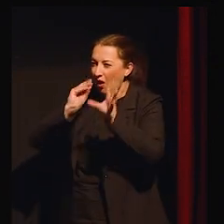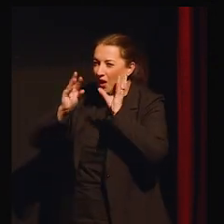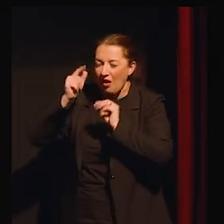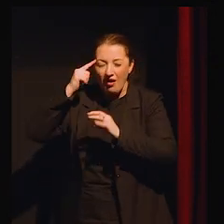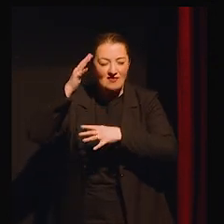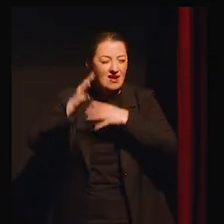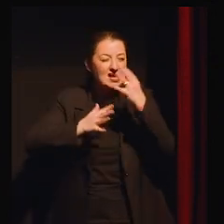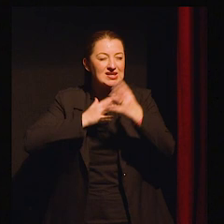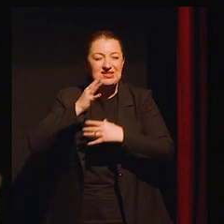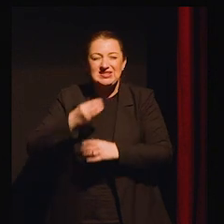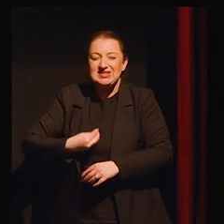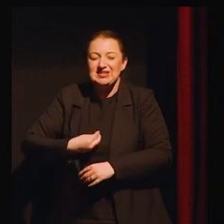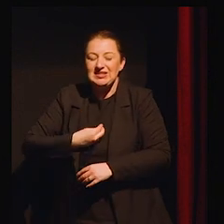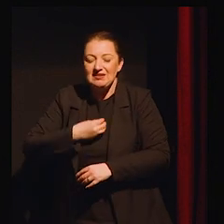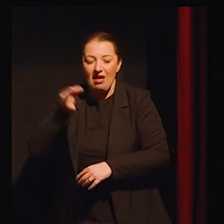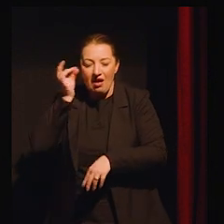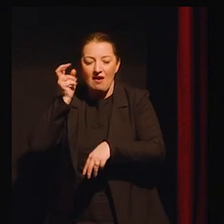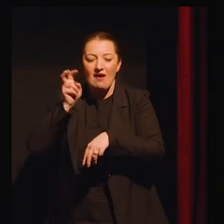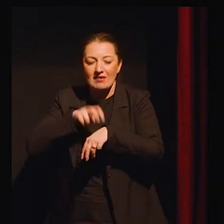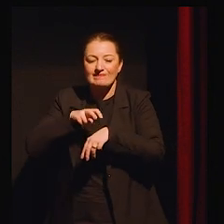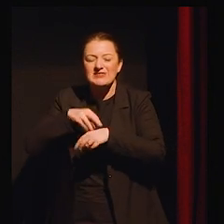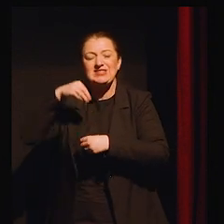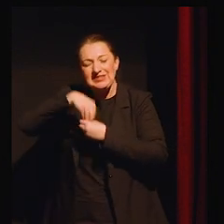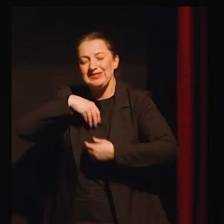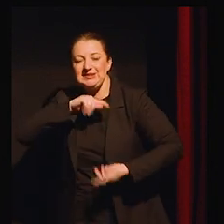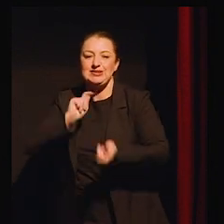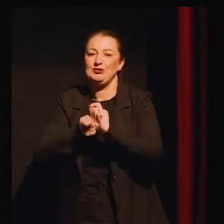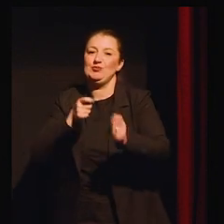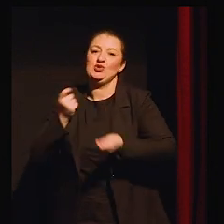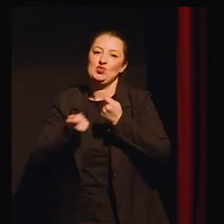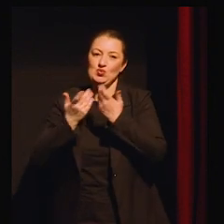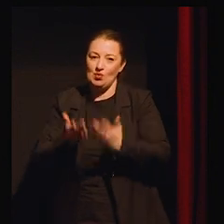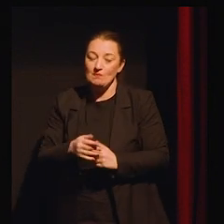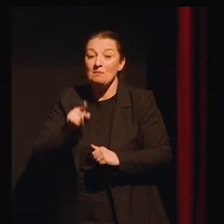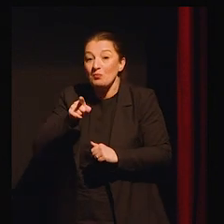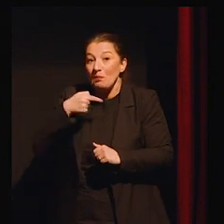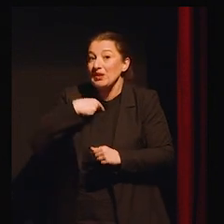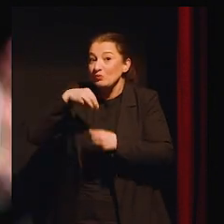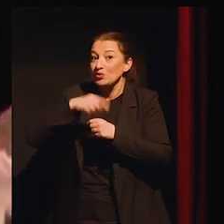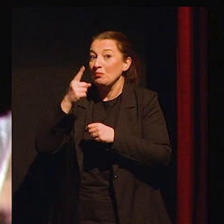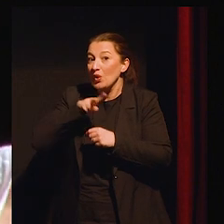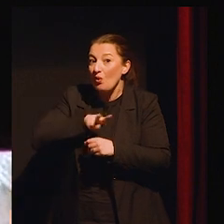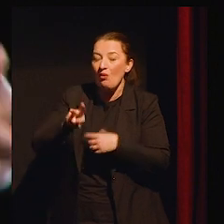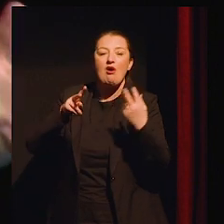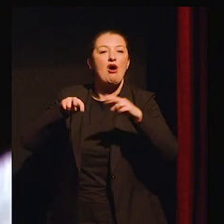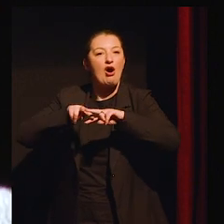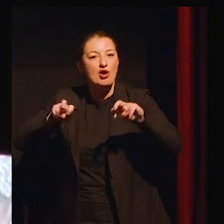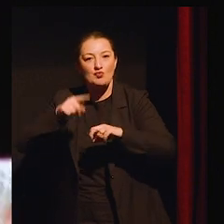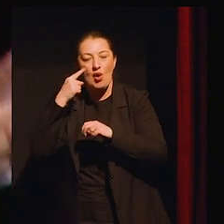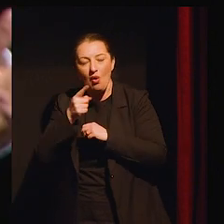before that birthday, but later had gotten blurry in time. One way of doing this, for me, is asking questions as part